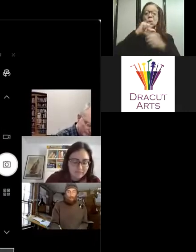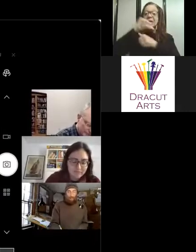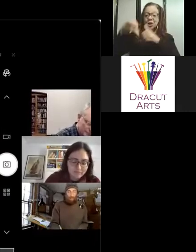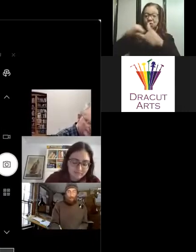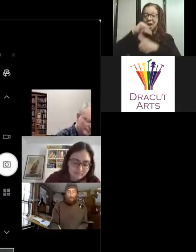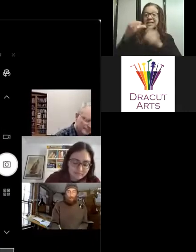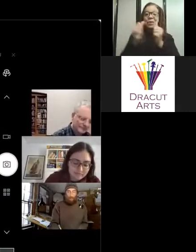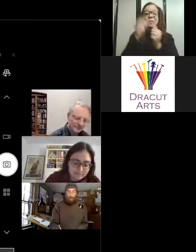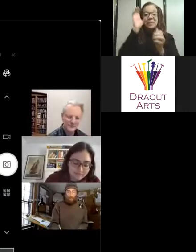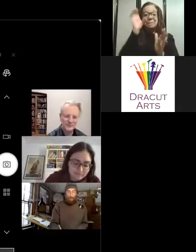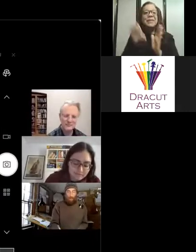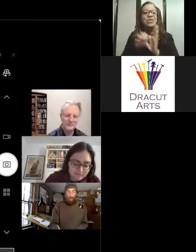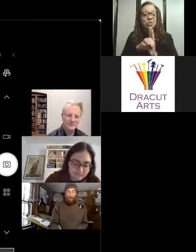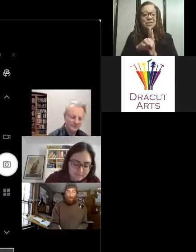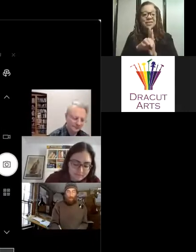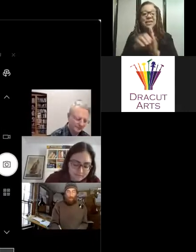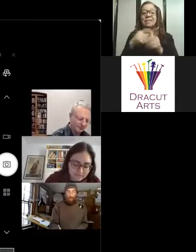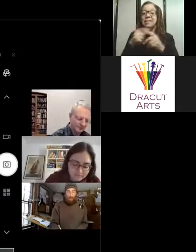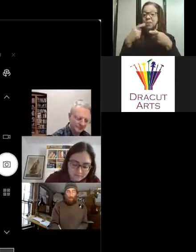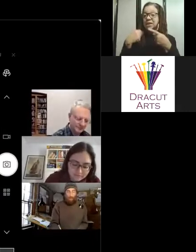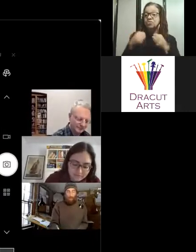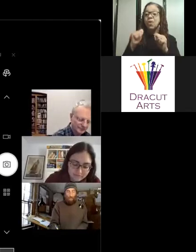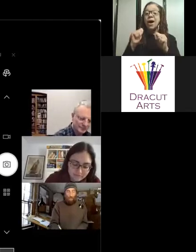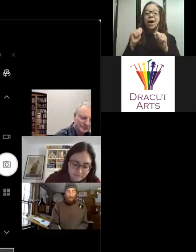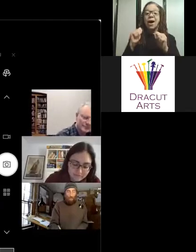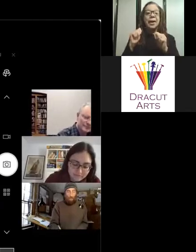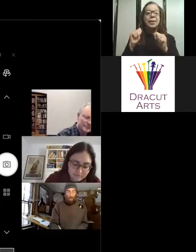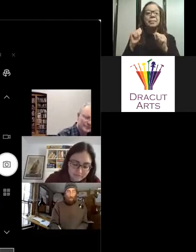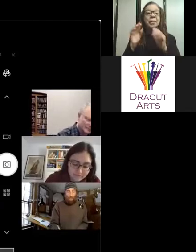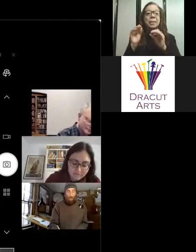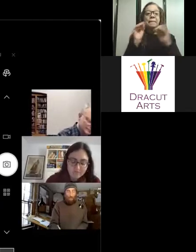Um, and we can try maybe moving the eyes around, making them bigger or